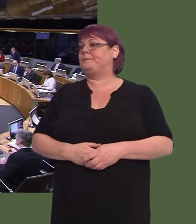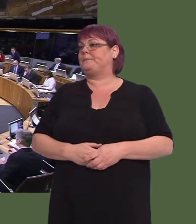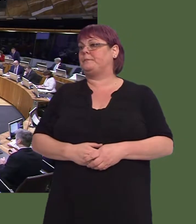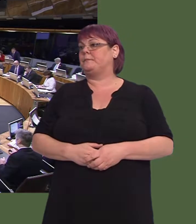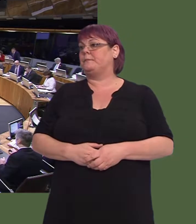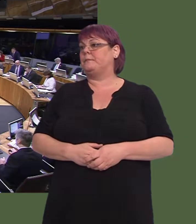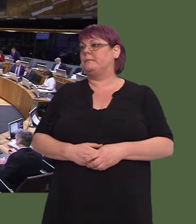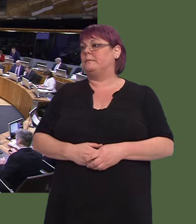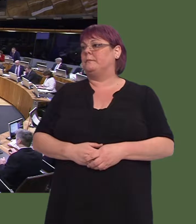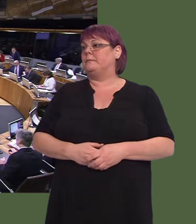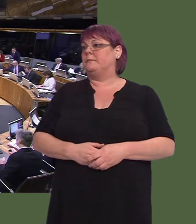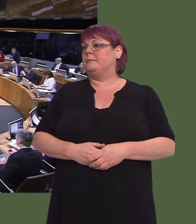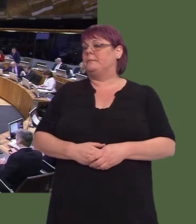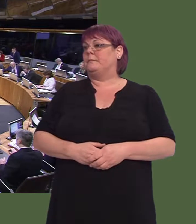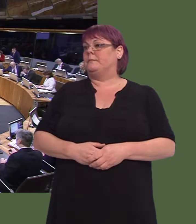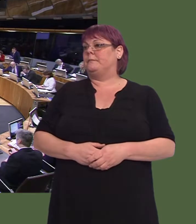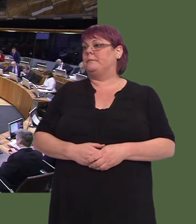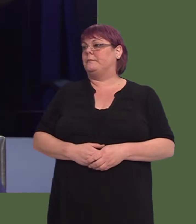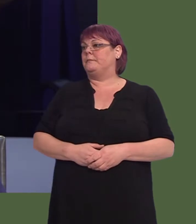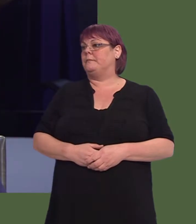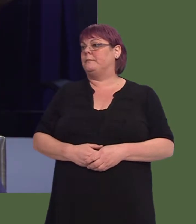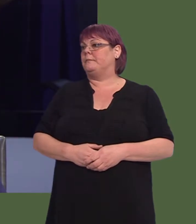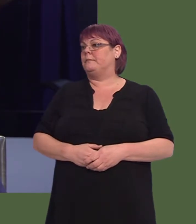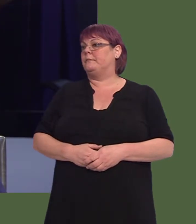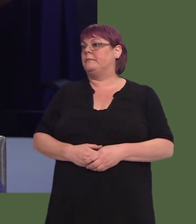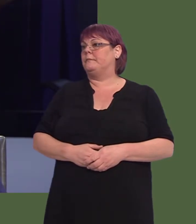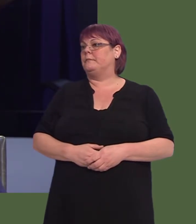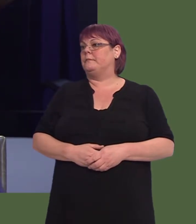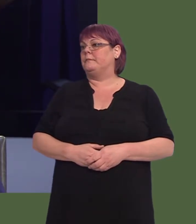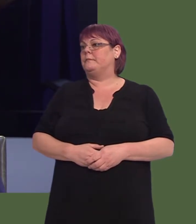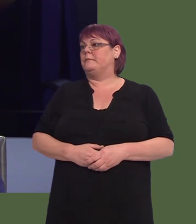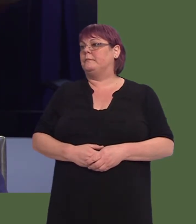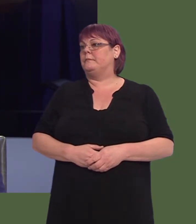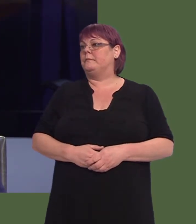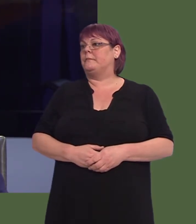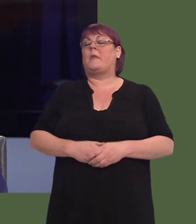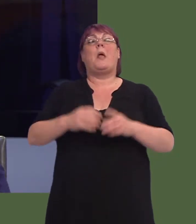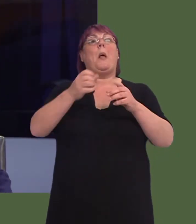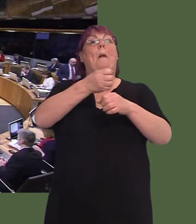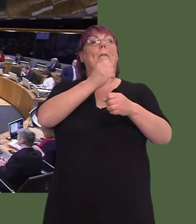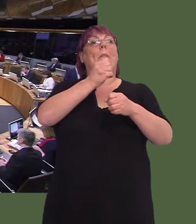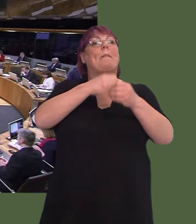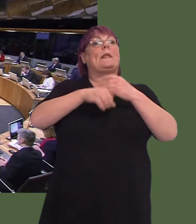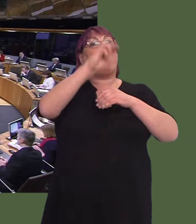What assessment has the Welsh Government made of planning consent and change of use in relation to pubs in Wales? OAQ51734 Carwyn Jones AM: We do recognise the important